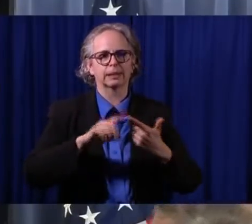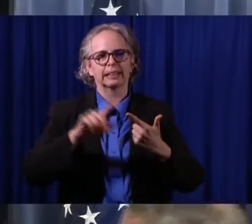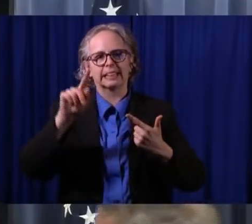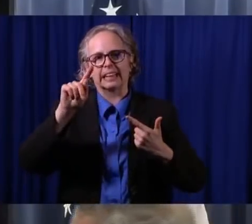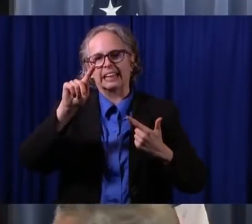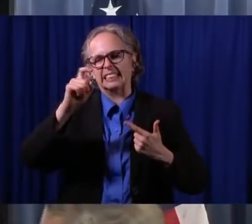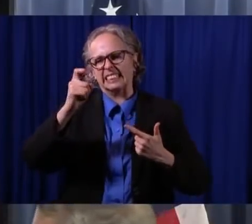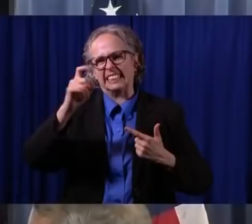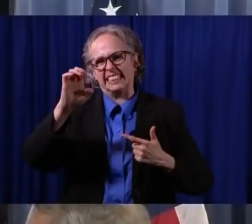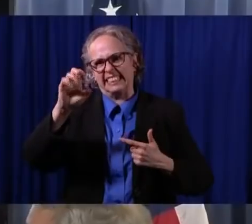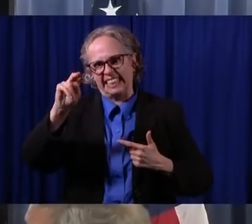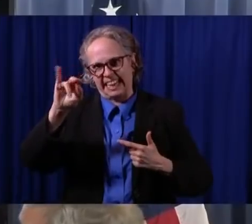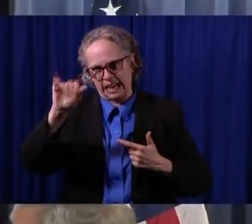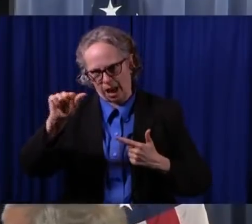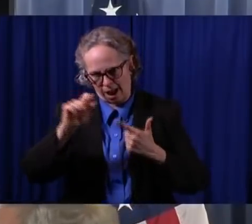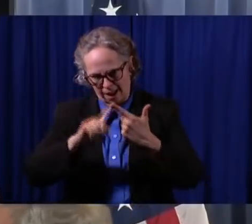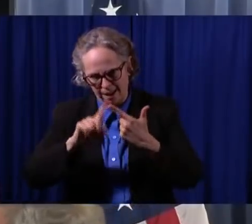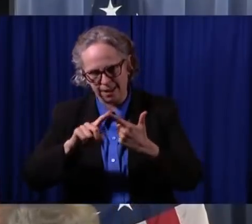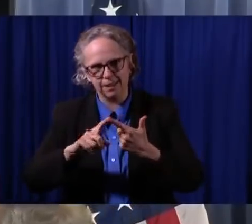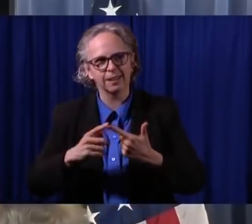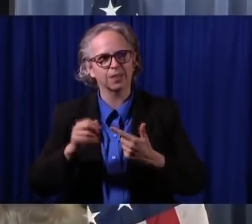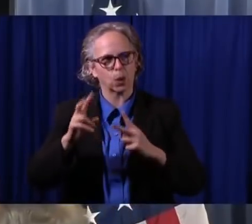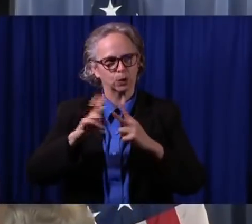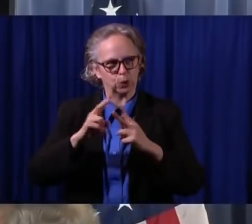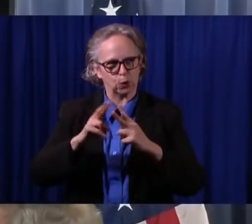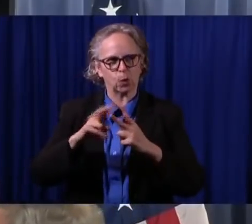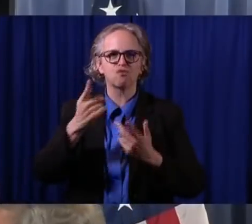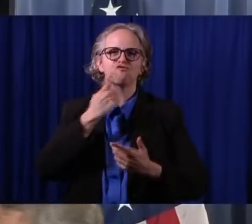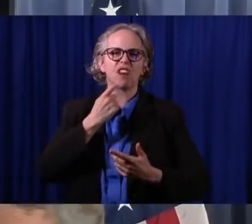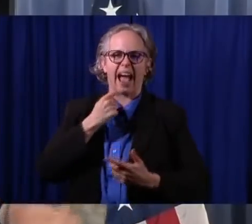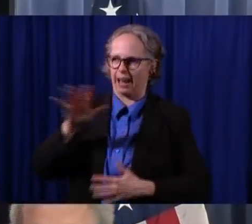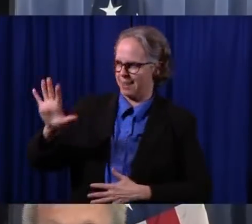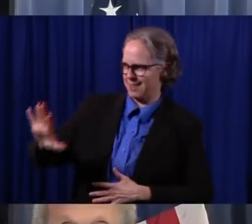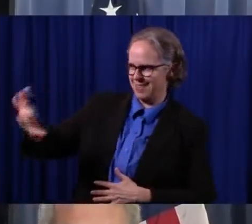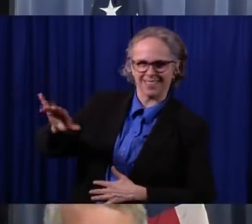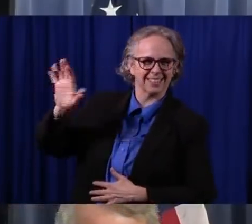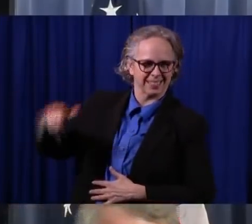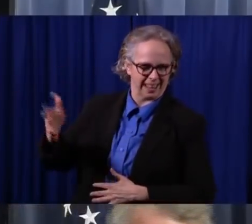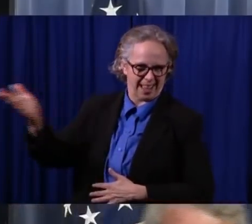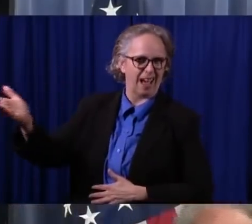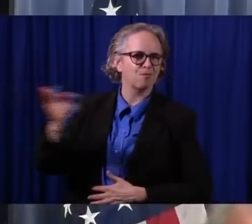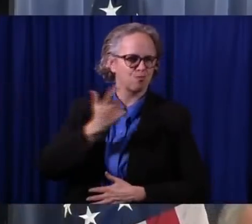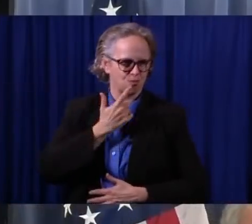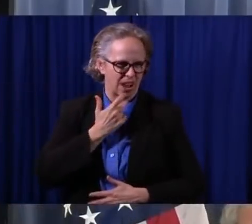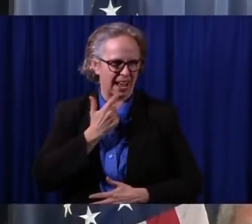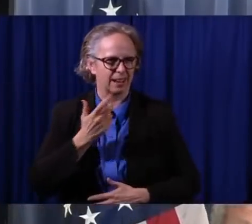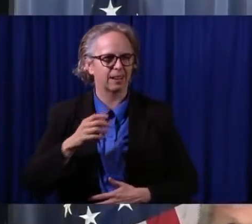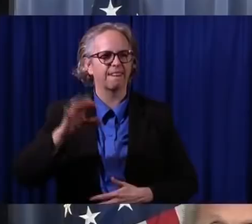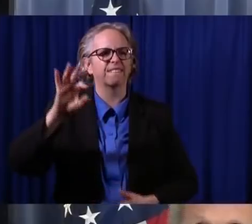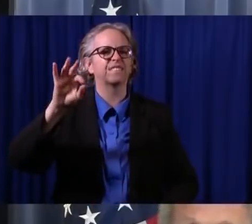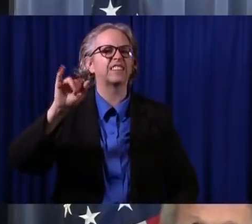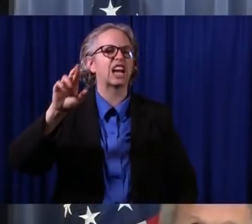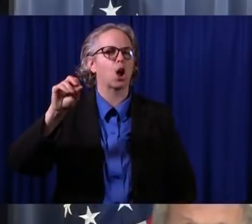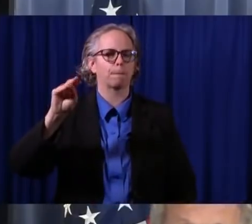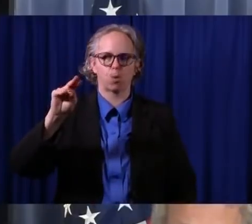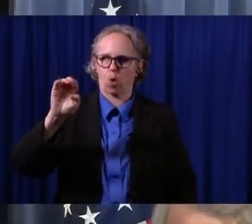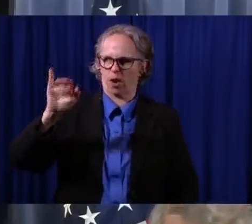SEE HERE. TWO ZIP CODES, BASICALLY FAIRBORN AND GENIA WILL GO THE NEXT LINE.